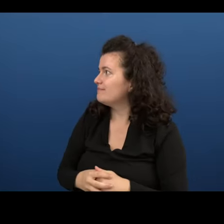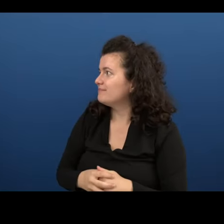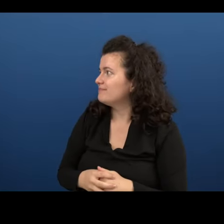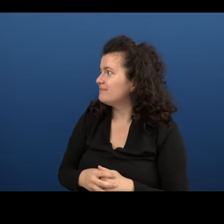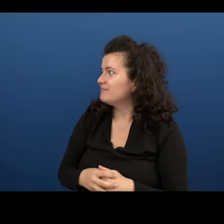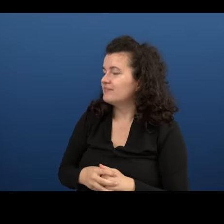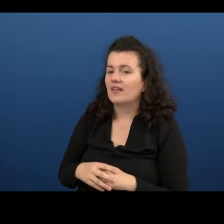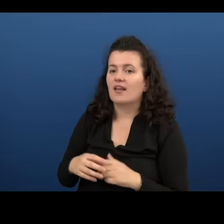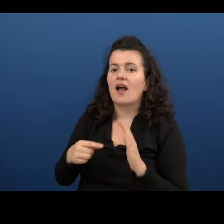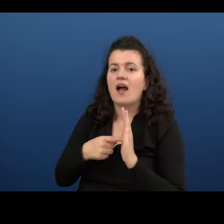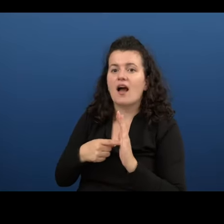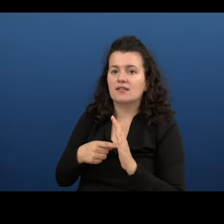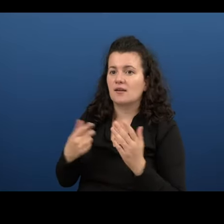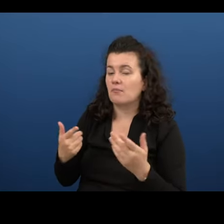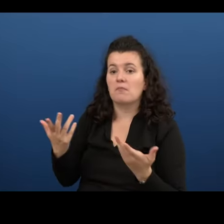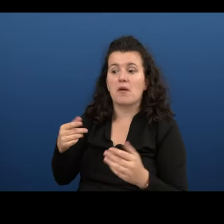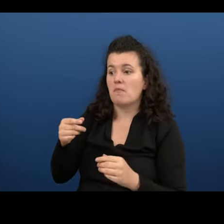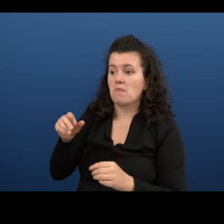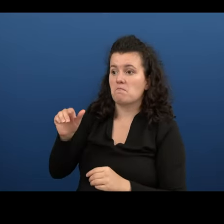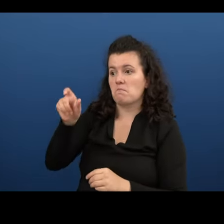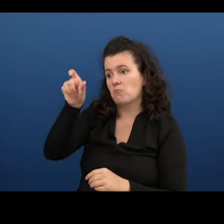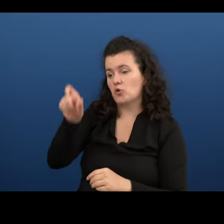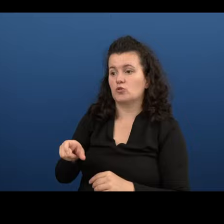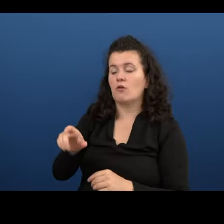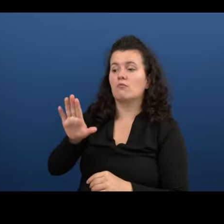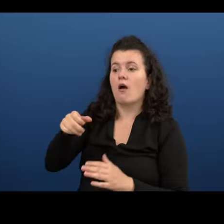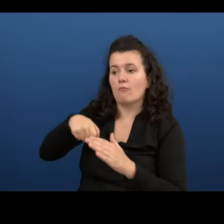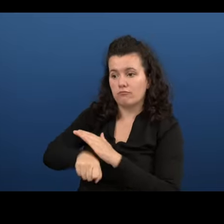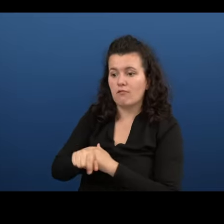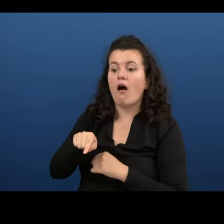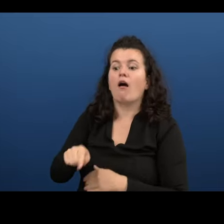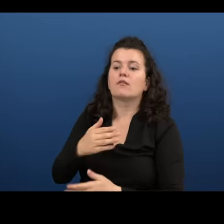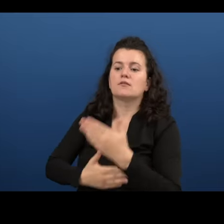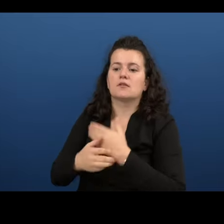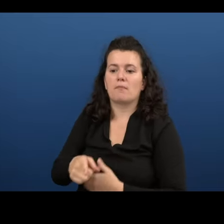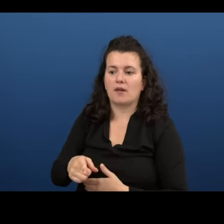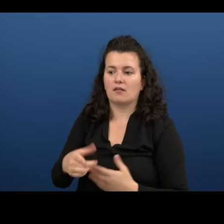a child with disability. 16:28:53 Therefore, most of them are not entering